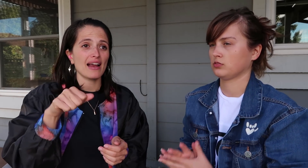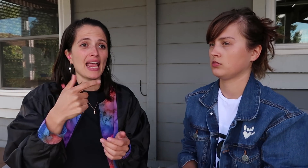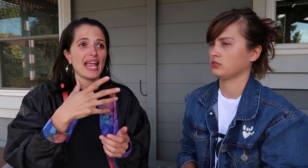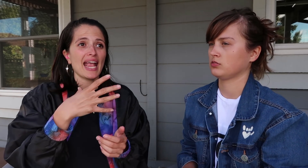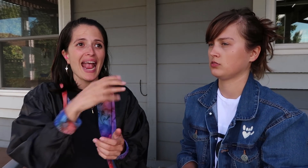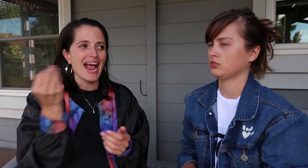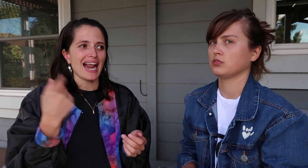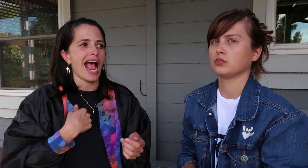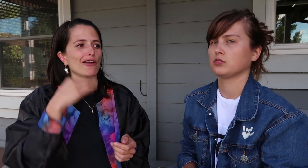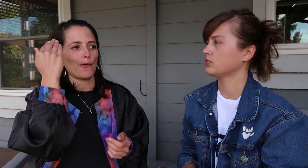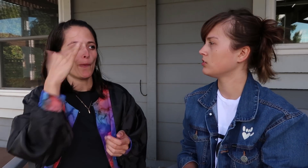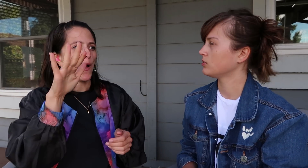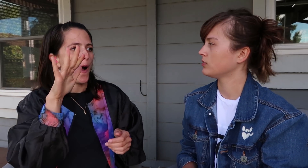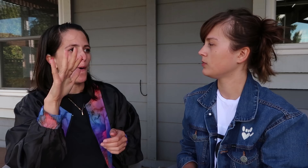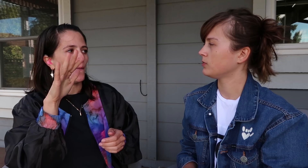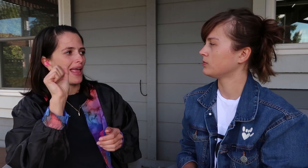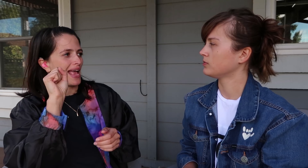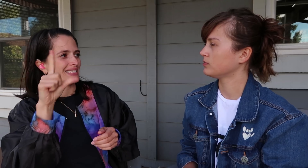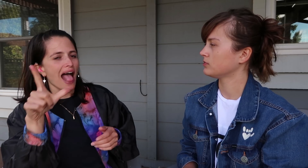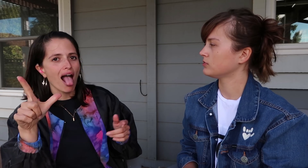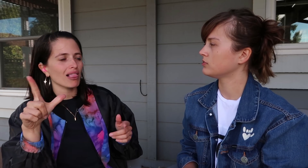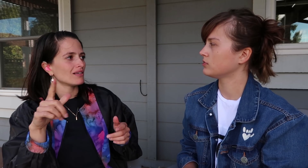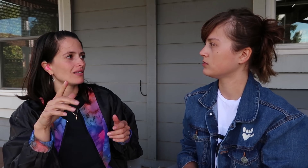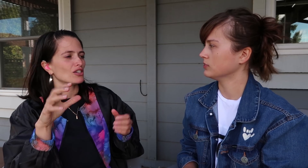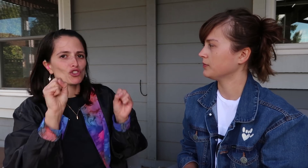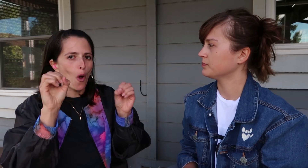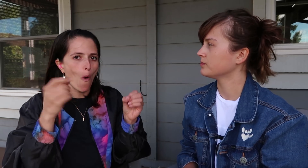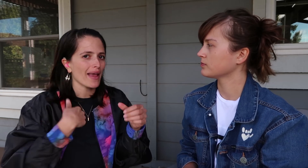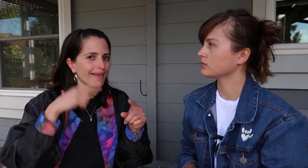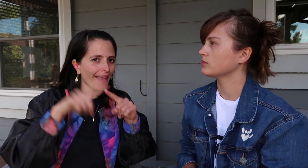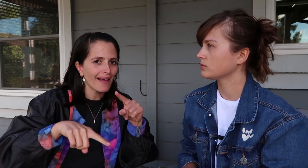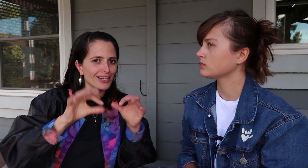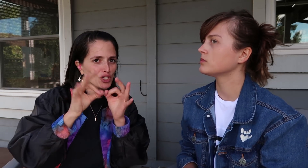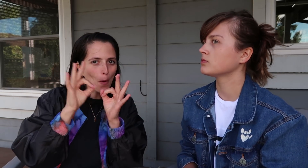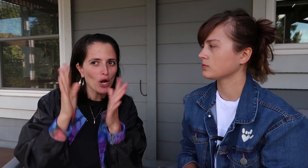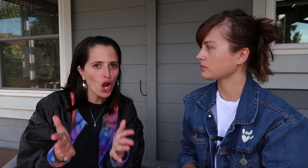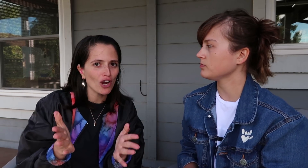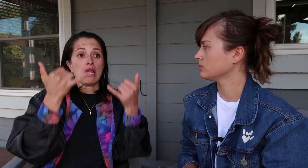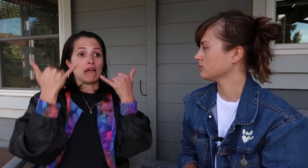Yeah, and I didn't even know ASL so it's not like I could get an interpreter.